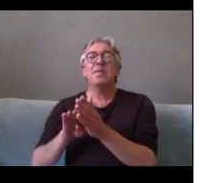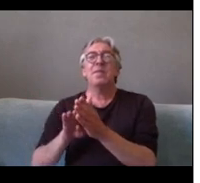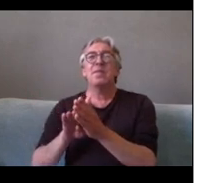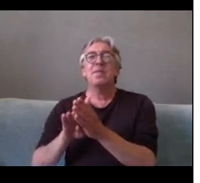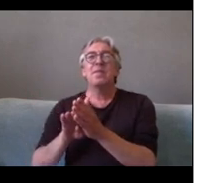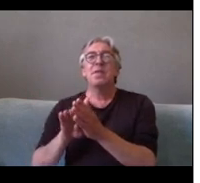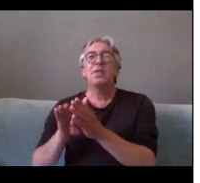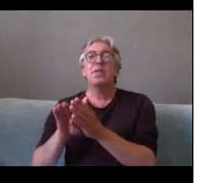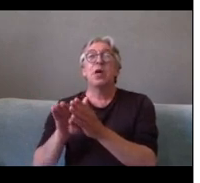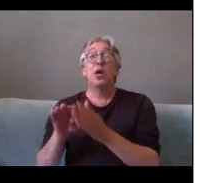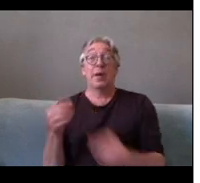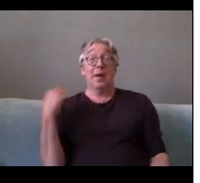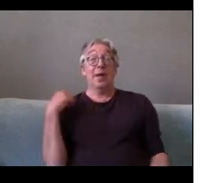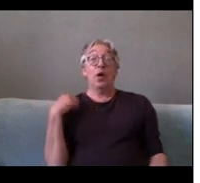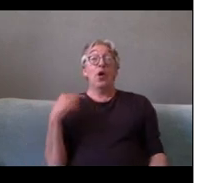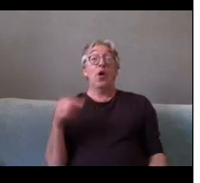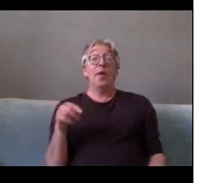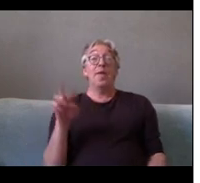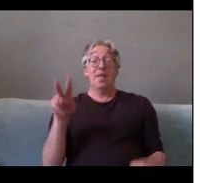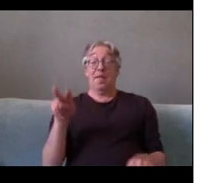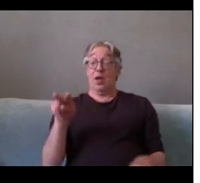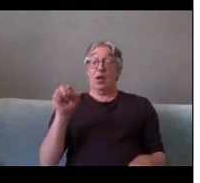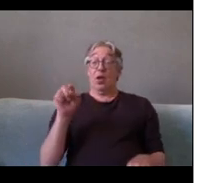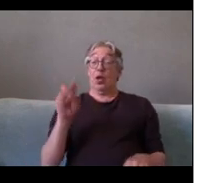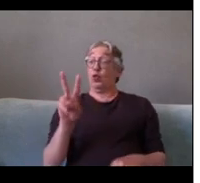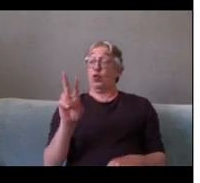which was supported by Leonard Cheshire and ILO.